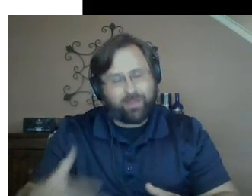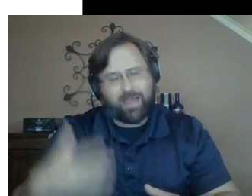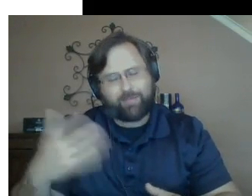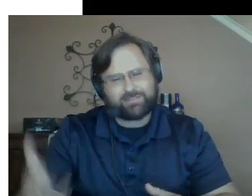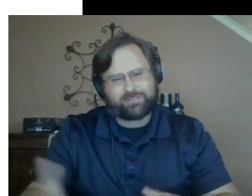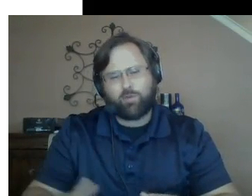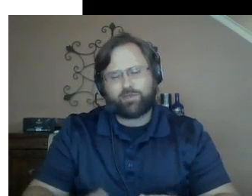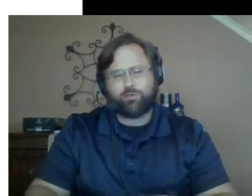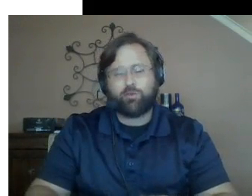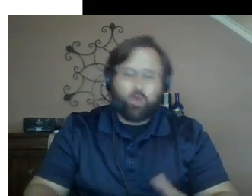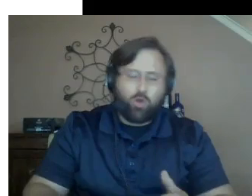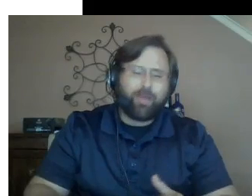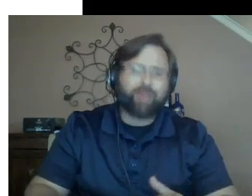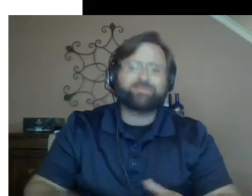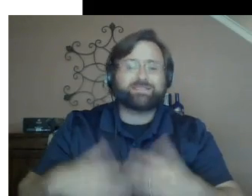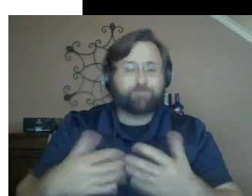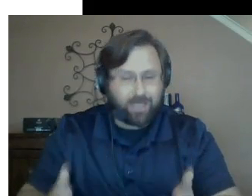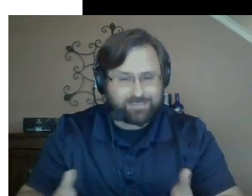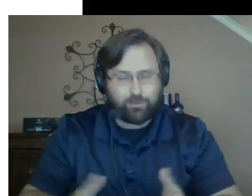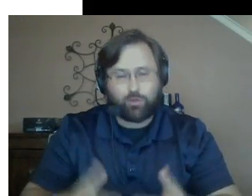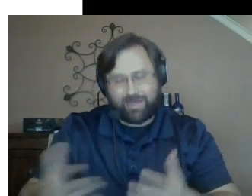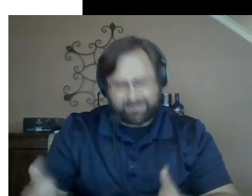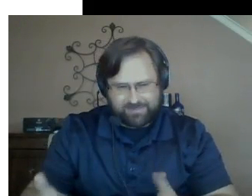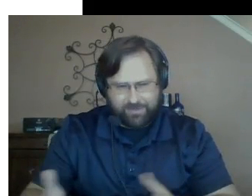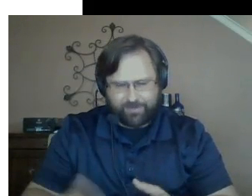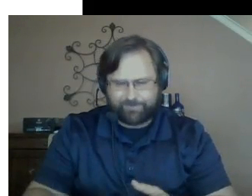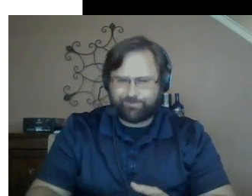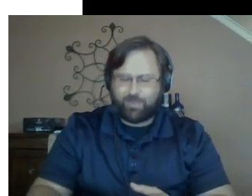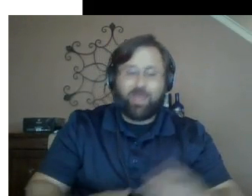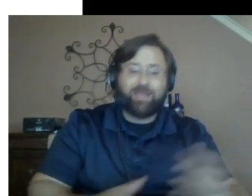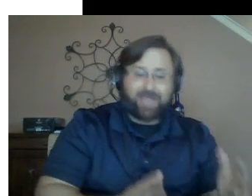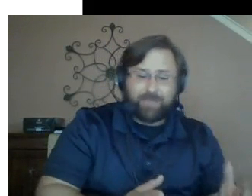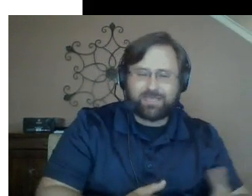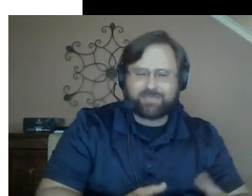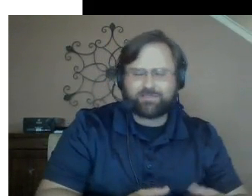happen is going to or perhaps that it's possible or necessary time signs on the